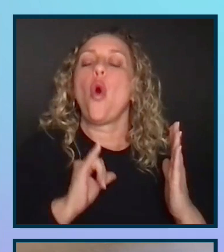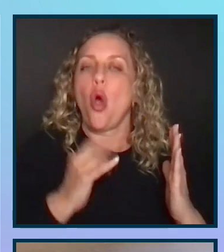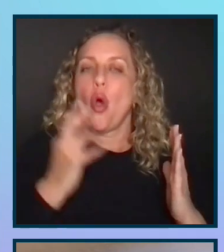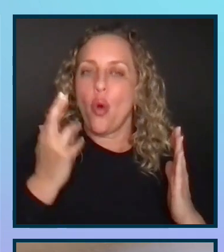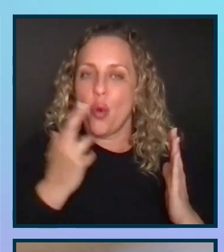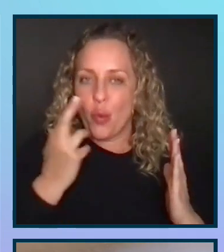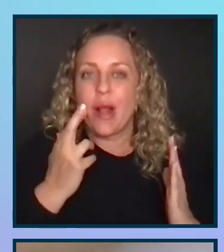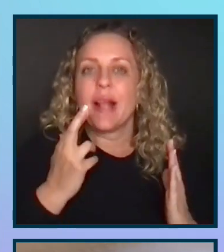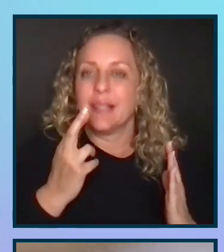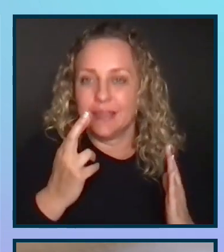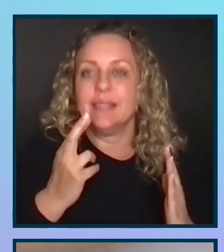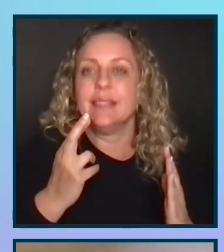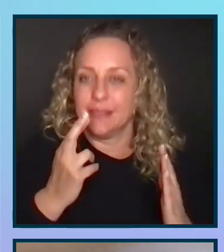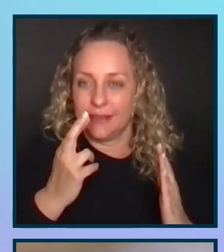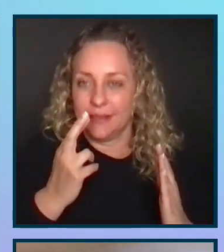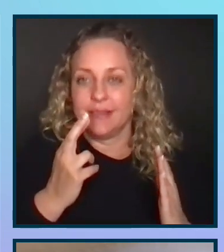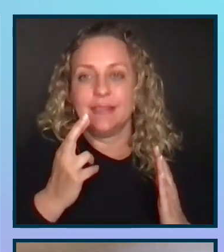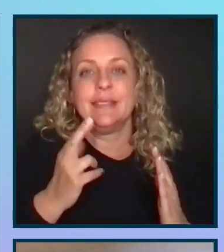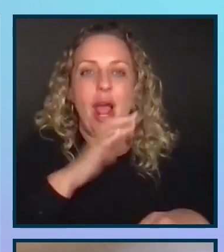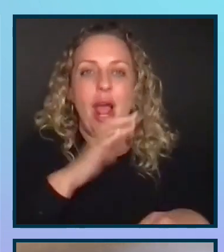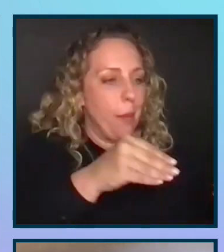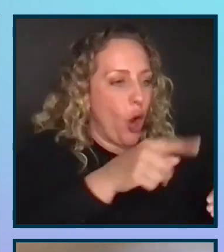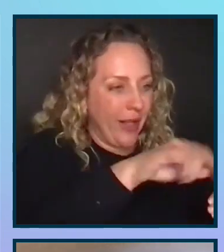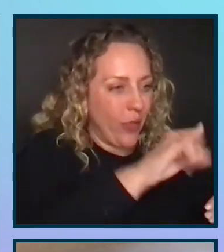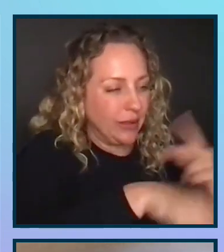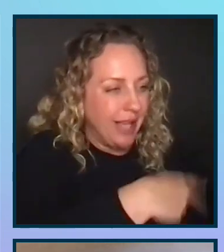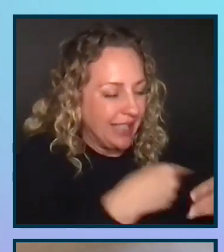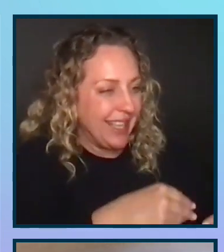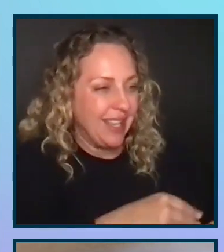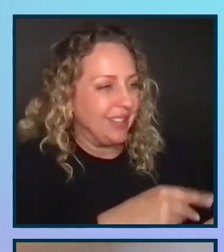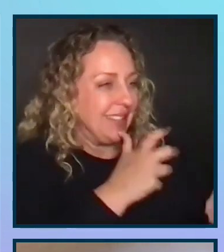were currently on the market, but wanted to add more accessibility features.